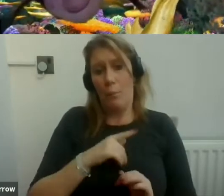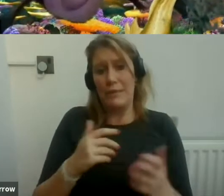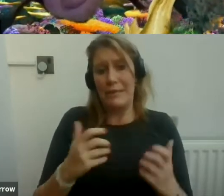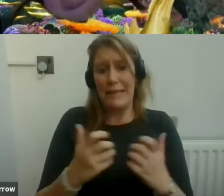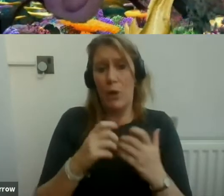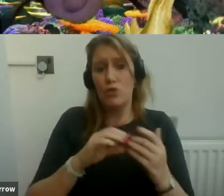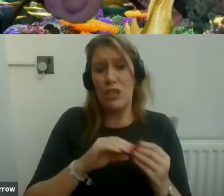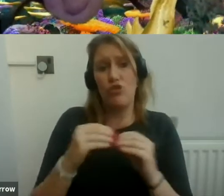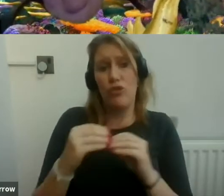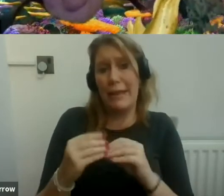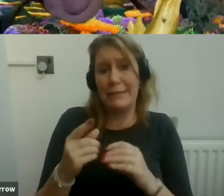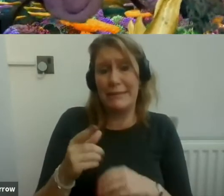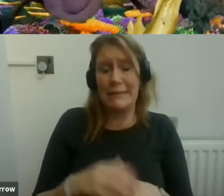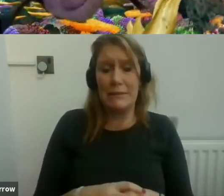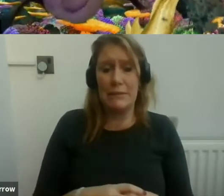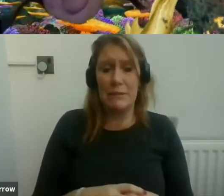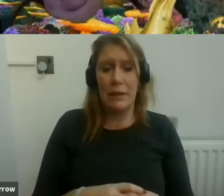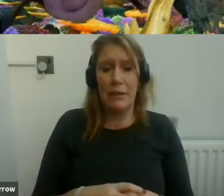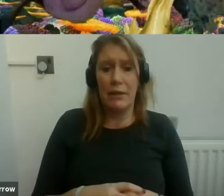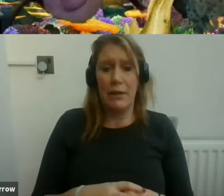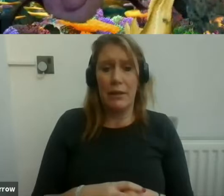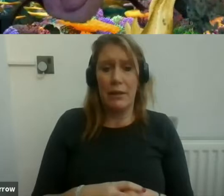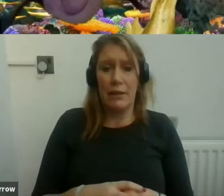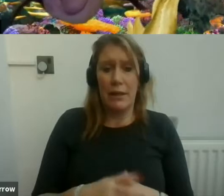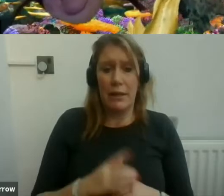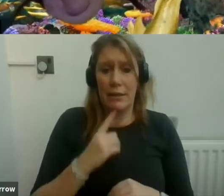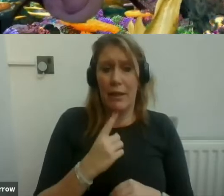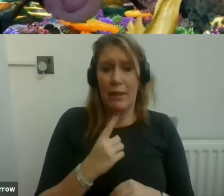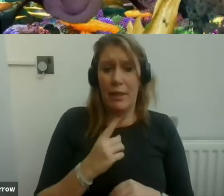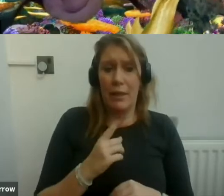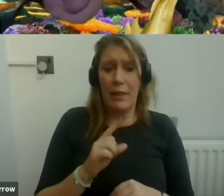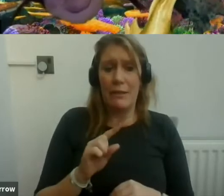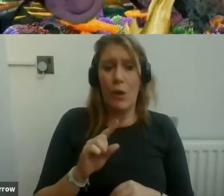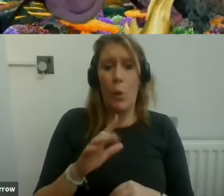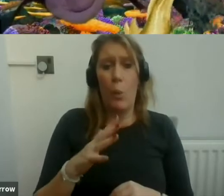has to go to Vici because it really it is.